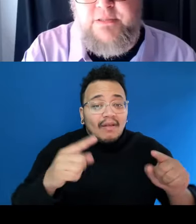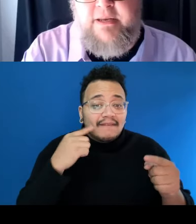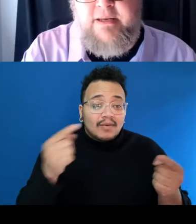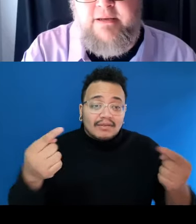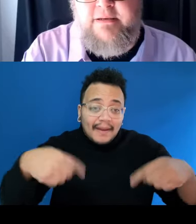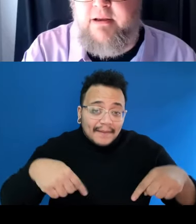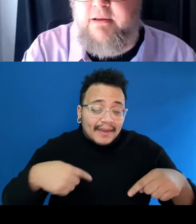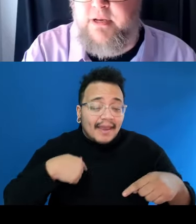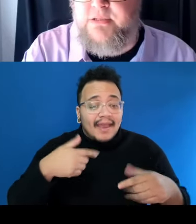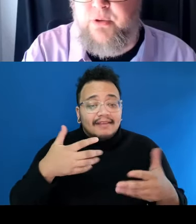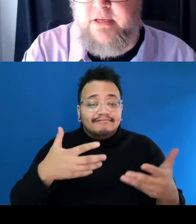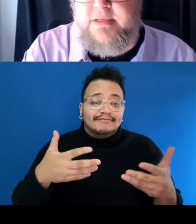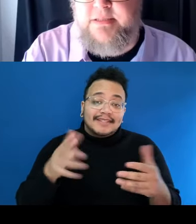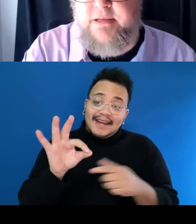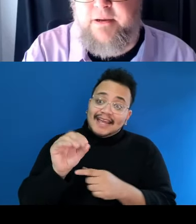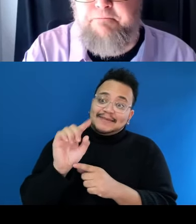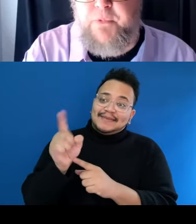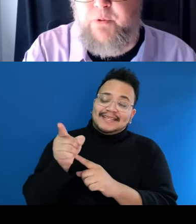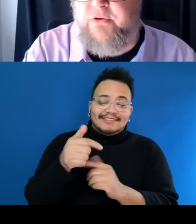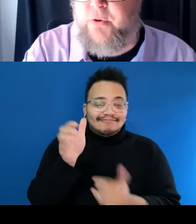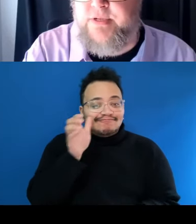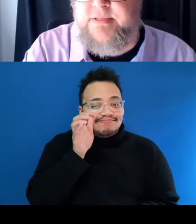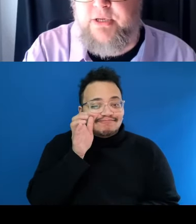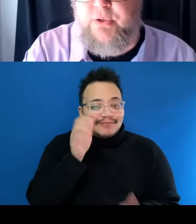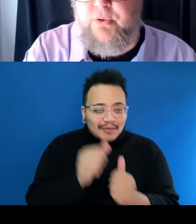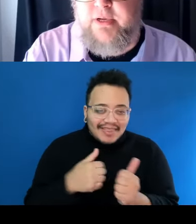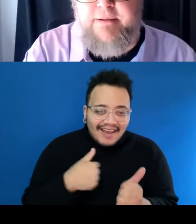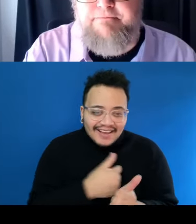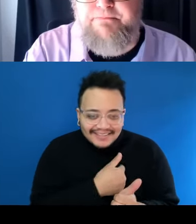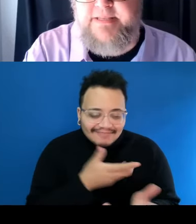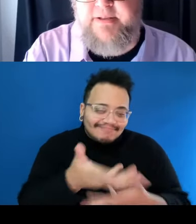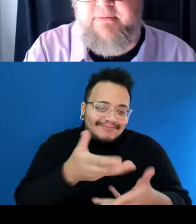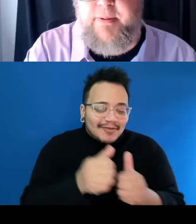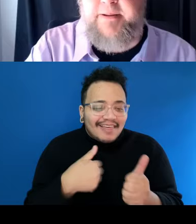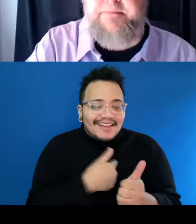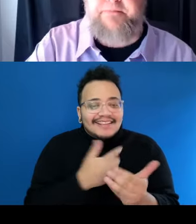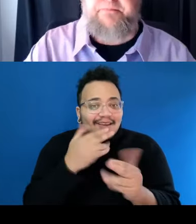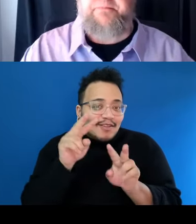and spending 90 minutes with us. We look forward to seeing you again. Thanks all, everybody.